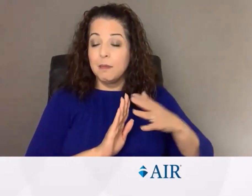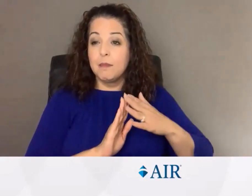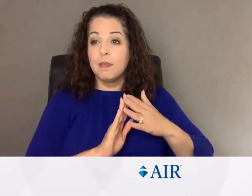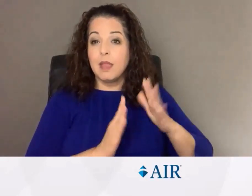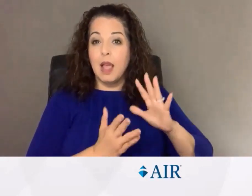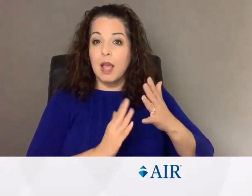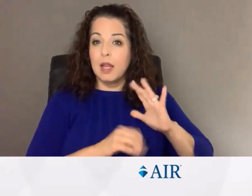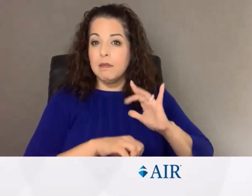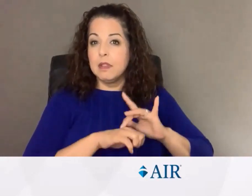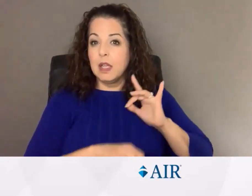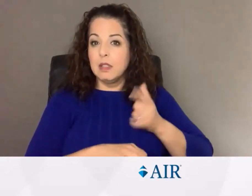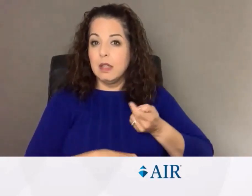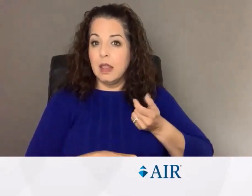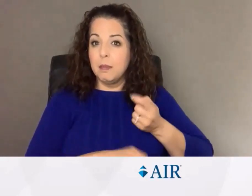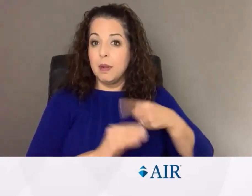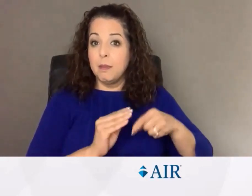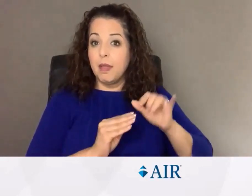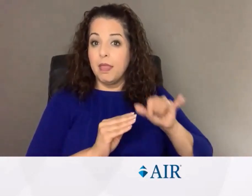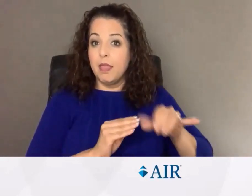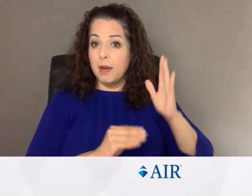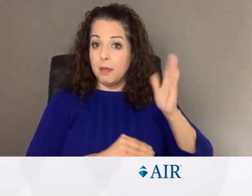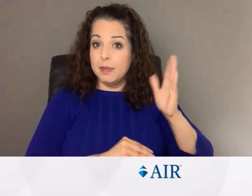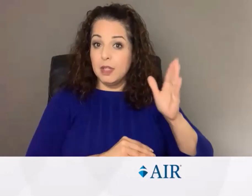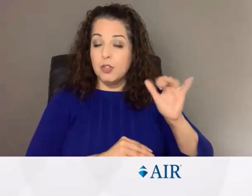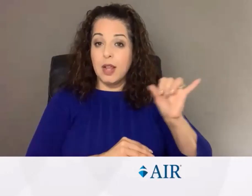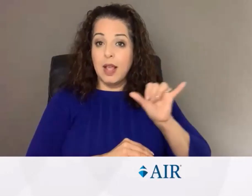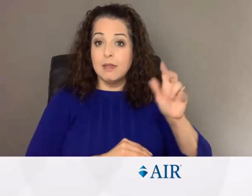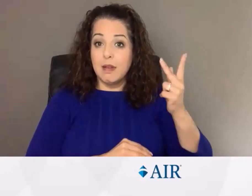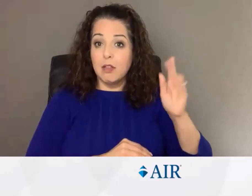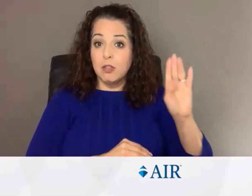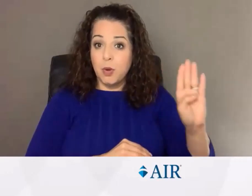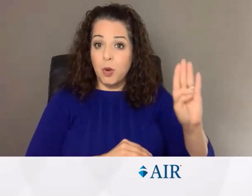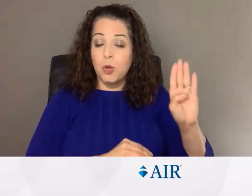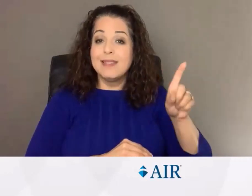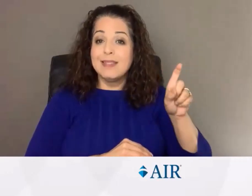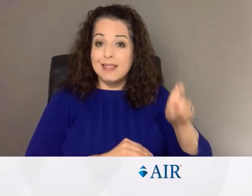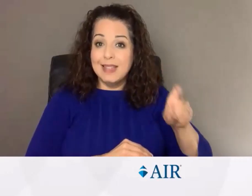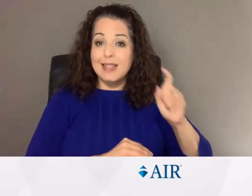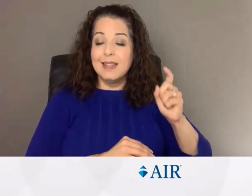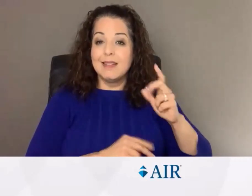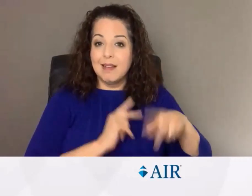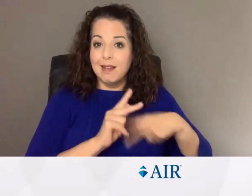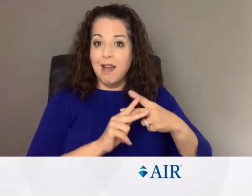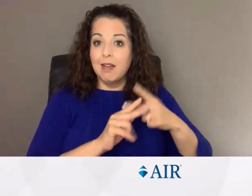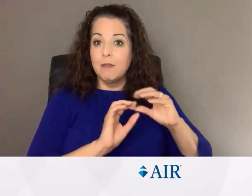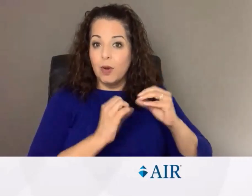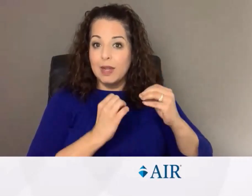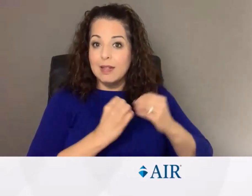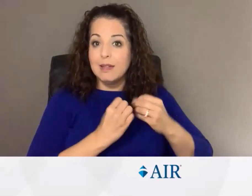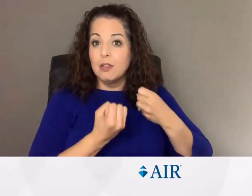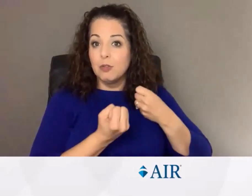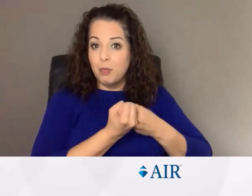in my presentation as knowledge brokers need a type of organizational support or make